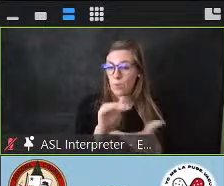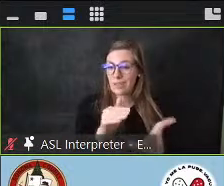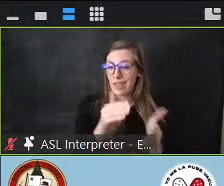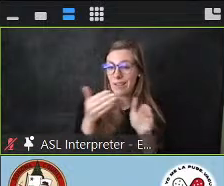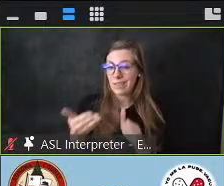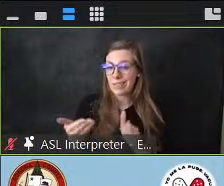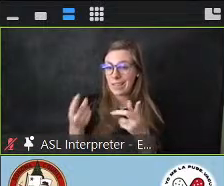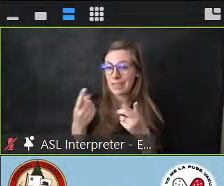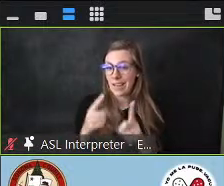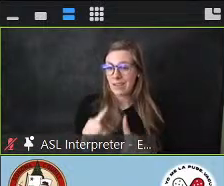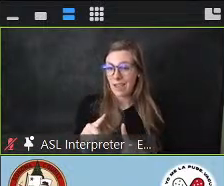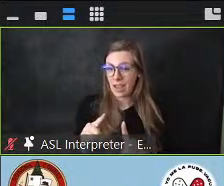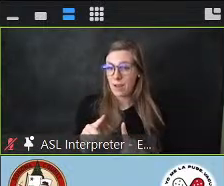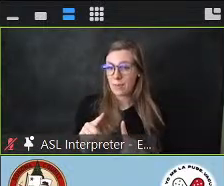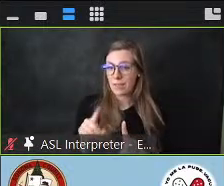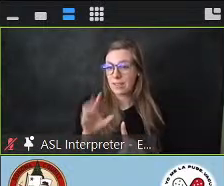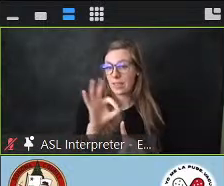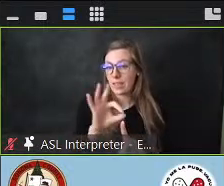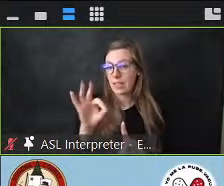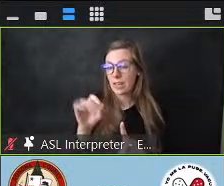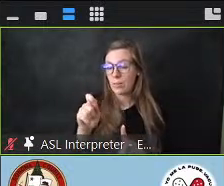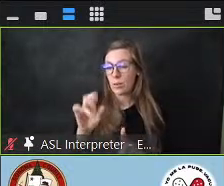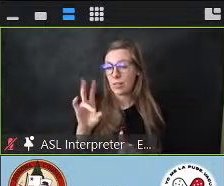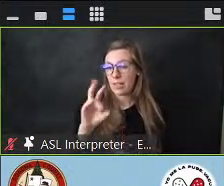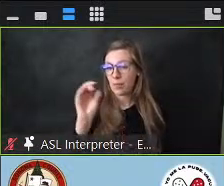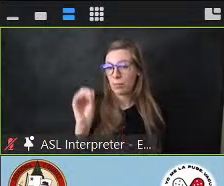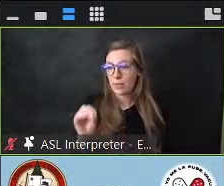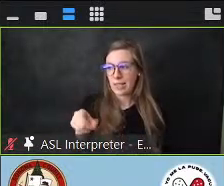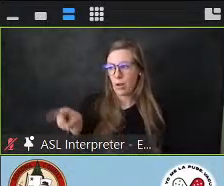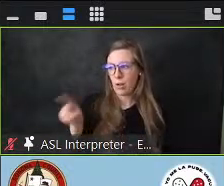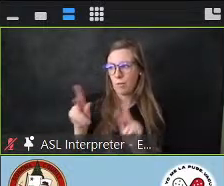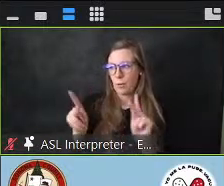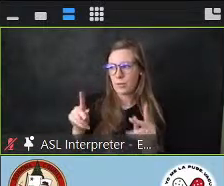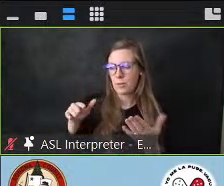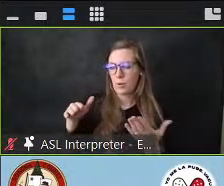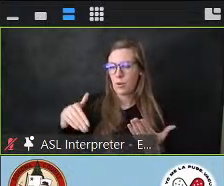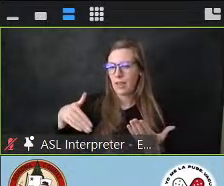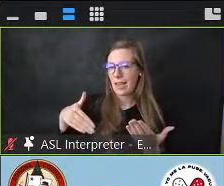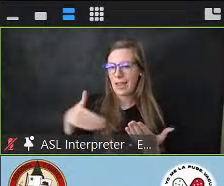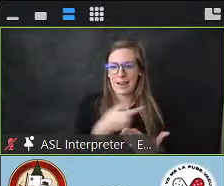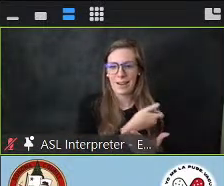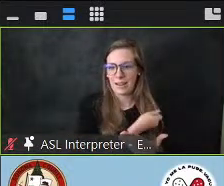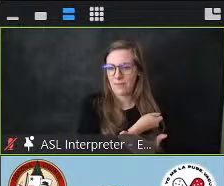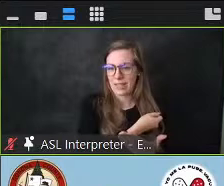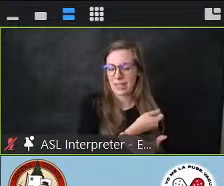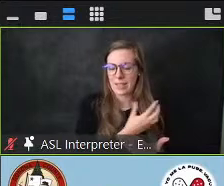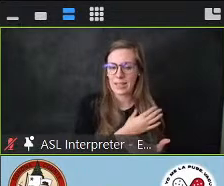99.7 of these people have been people that are not vaccinated.